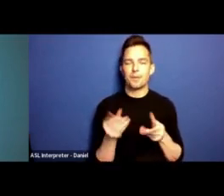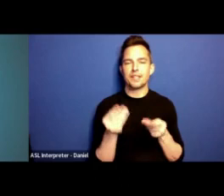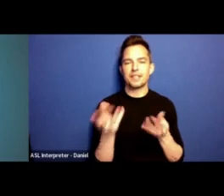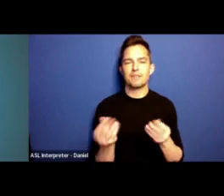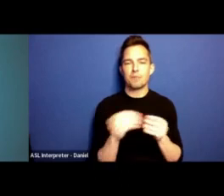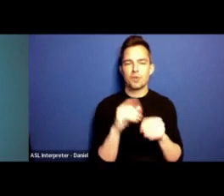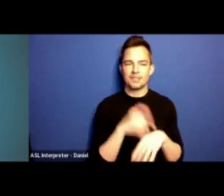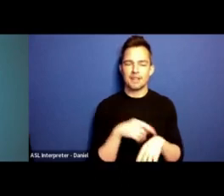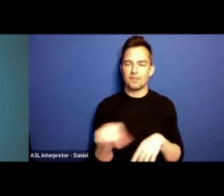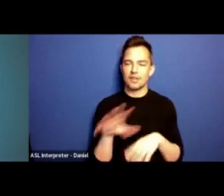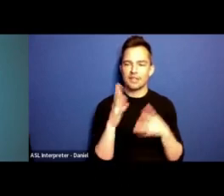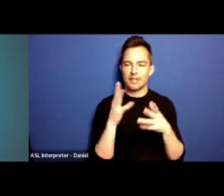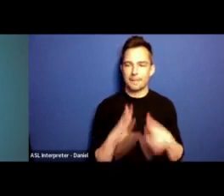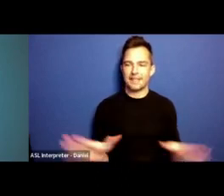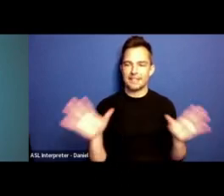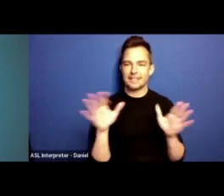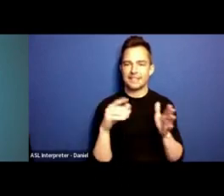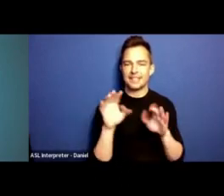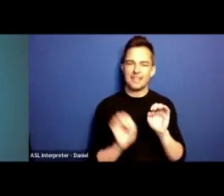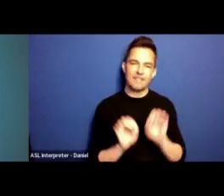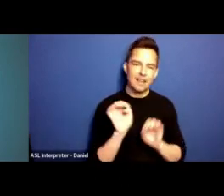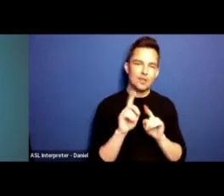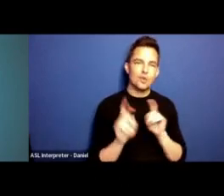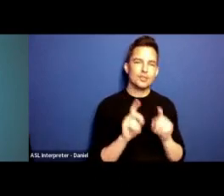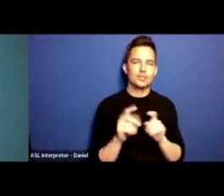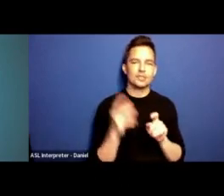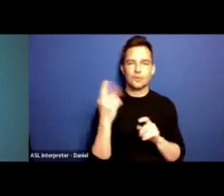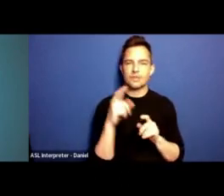you all to complete these evaluation questions because they are very helpful to us and